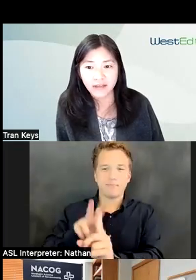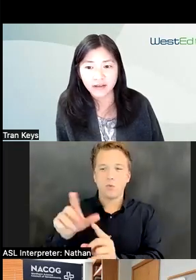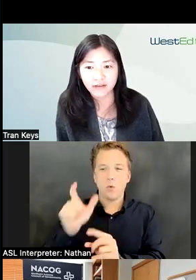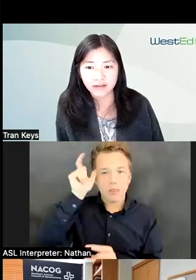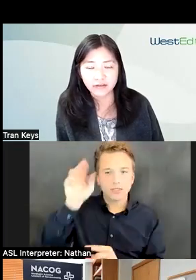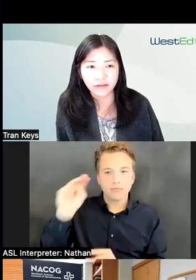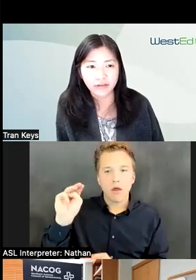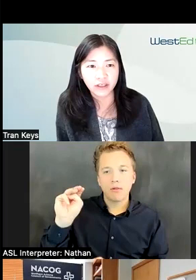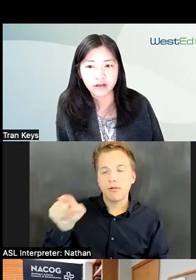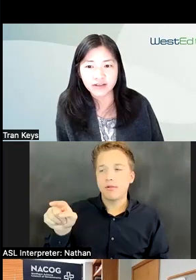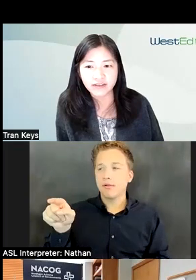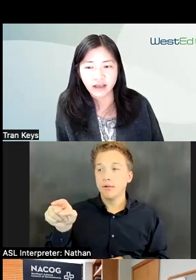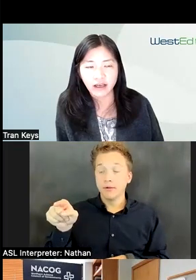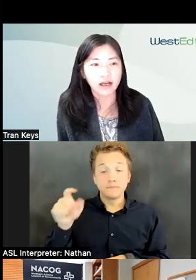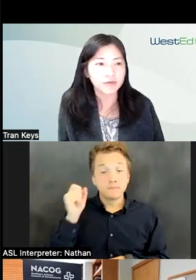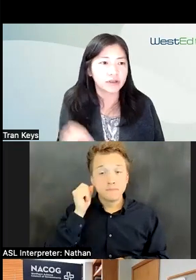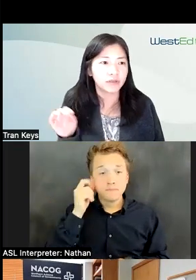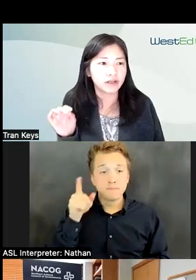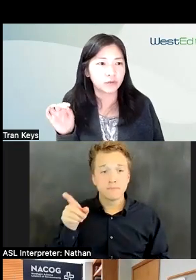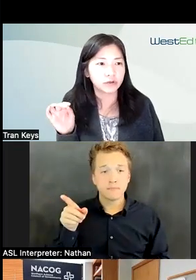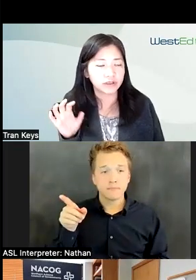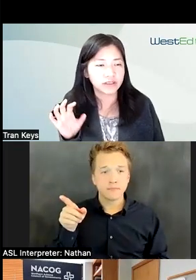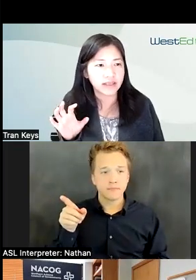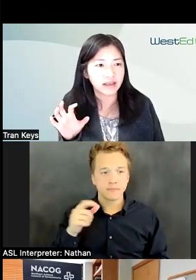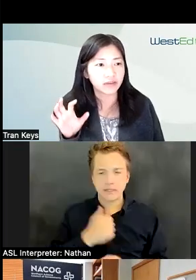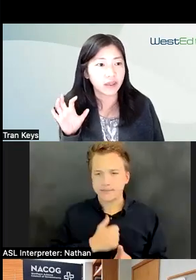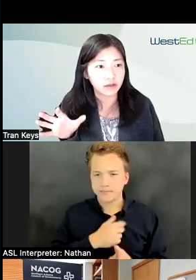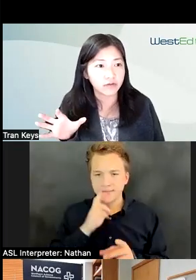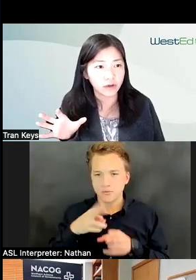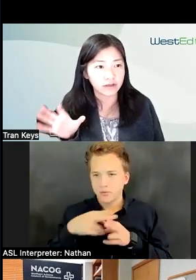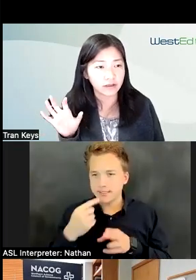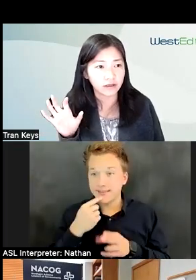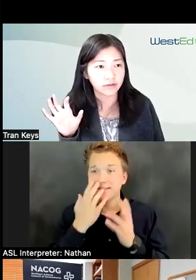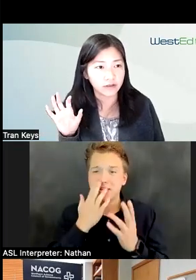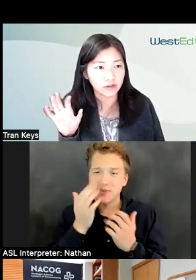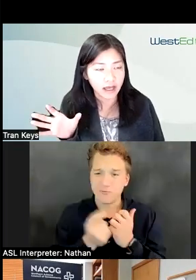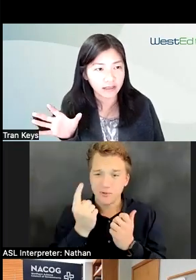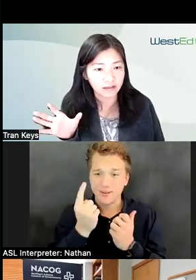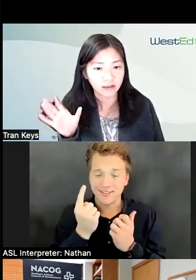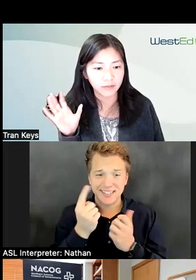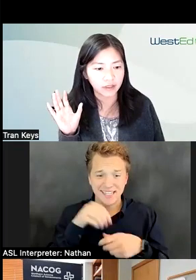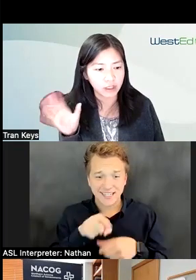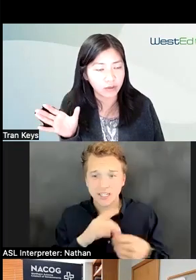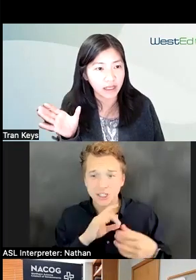And the thing here is—I'm sorry, let me really quickly say thank you everyone in the chat.